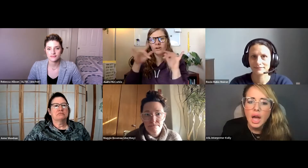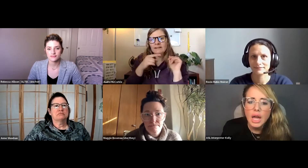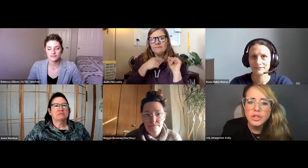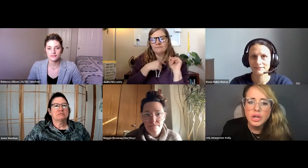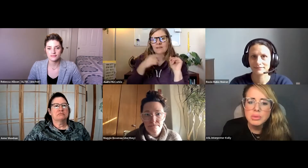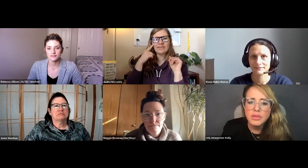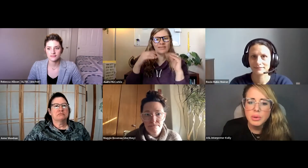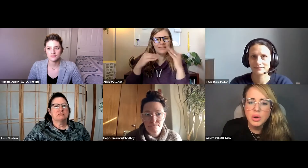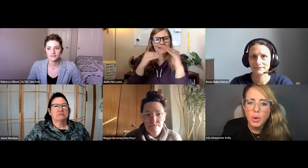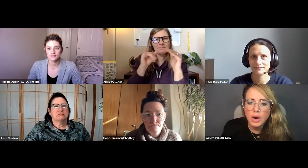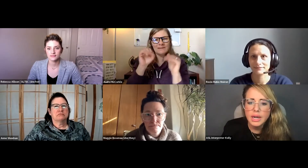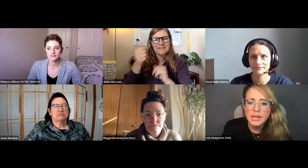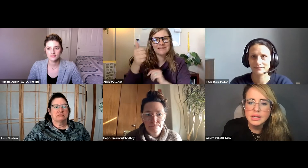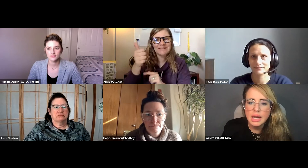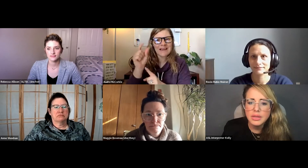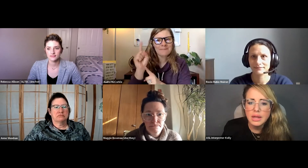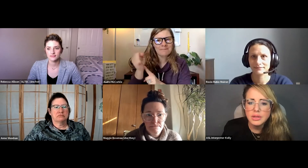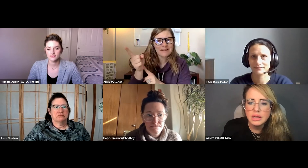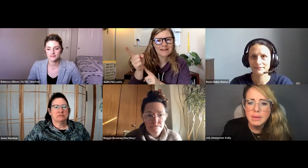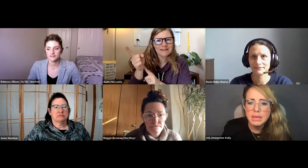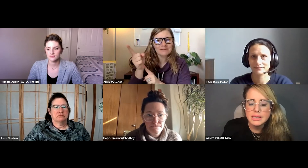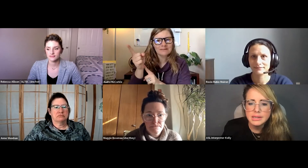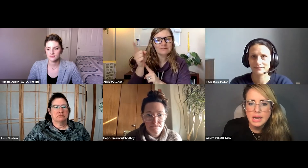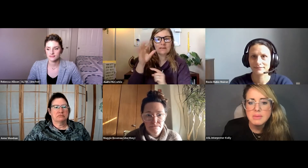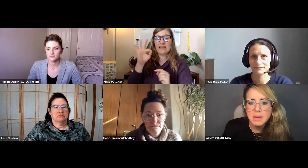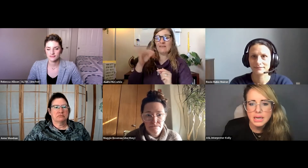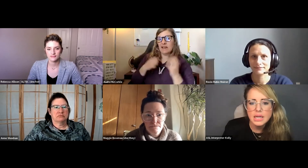In terms of the recordings, I think the limit is 10 minutes,